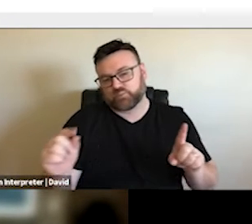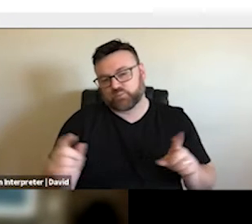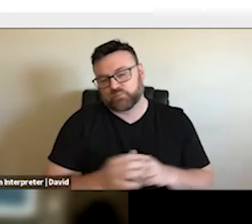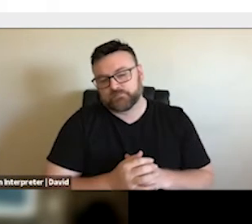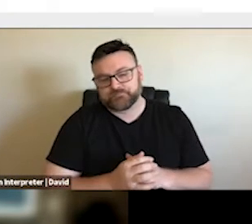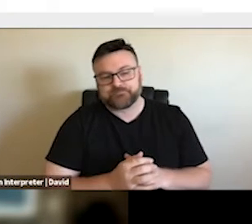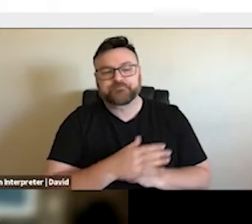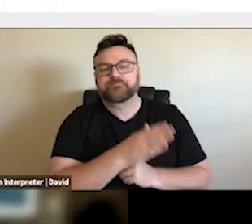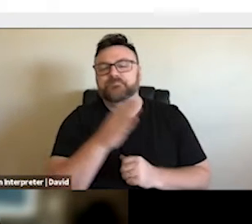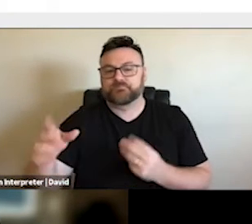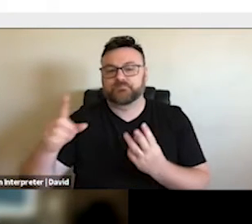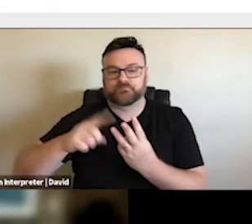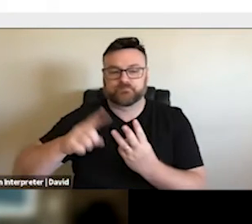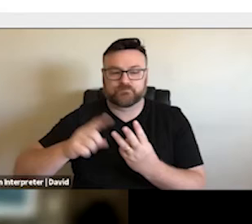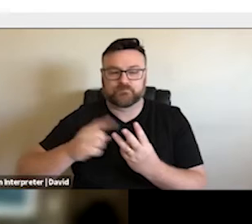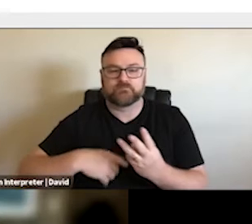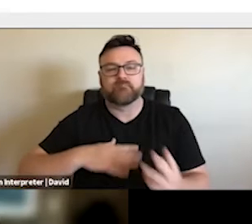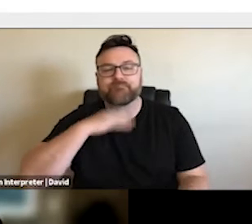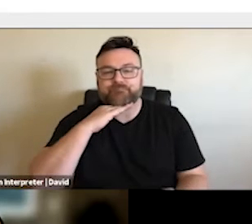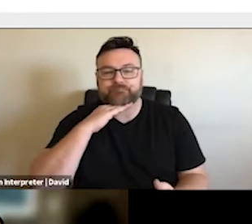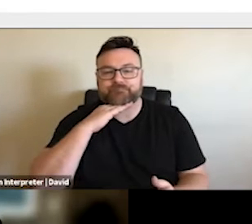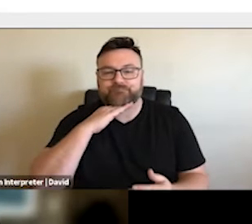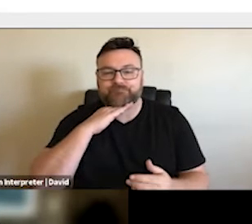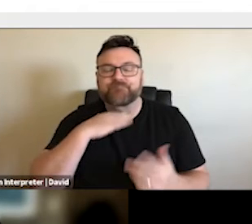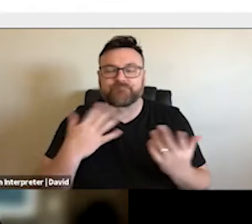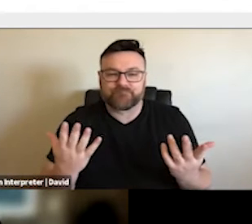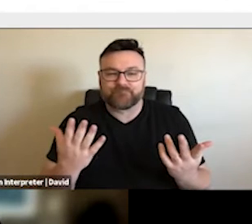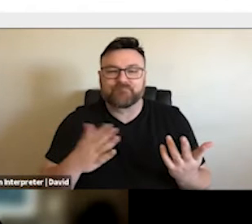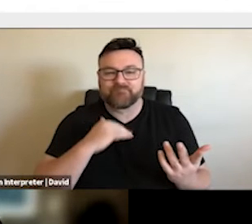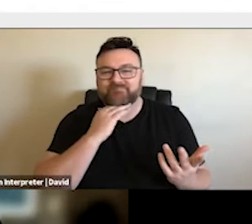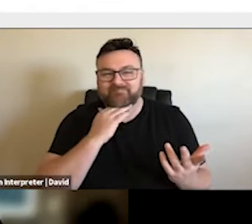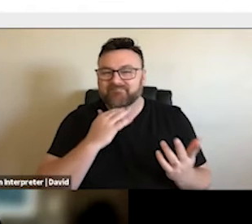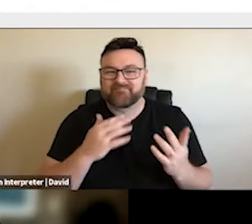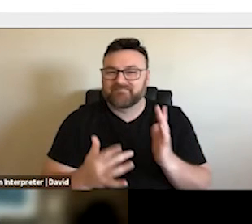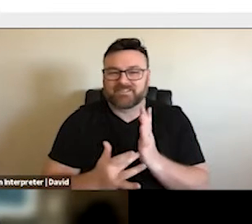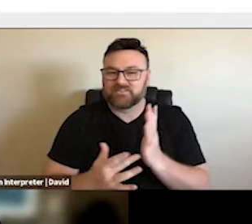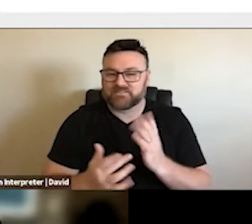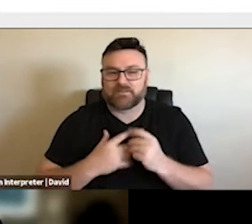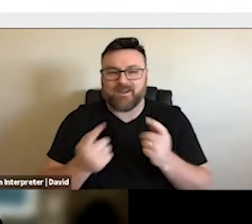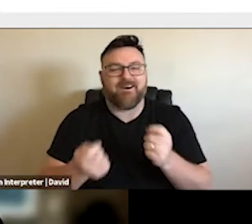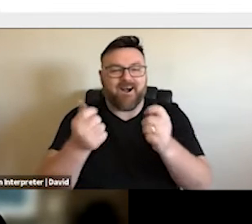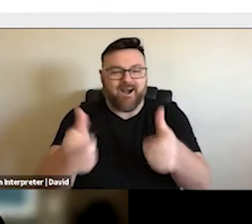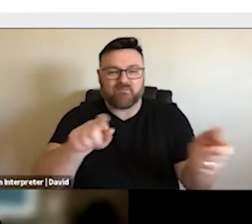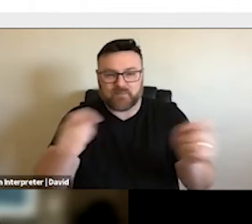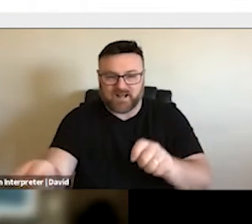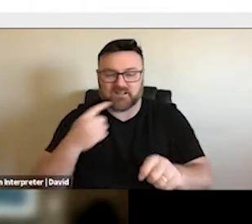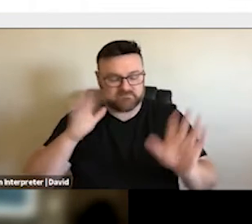Then we have the tires of technology. These are the people that see no role for digital outside of lockdown.